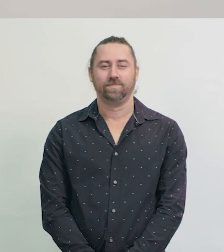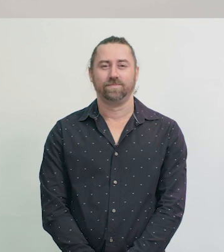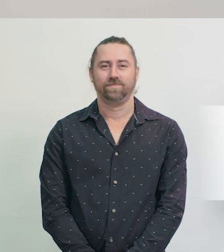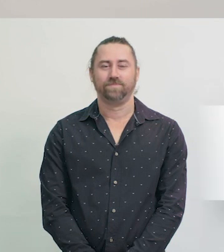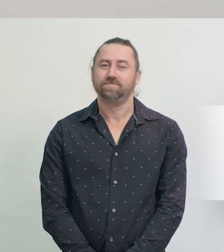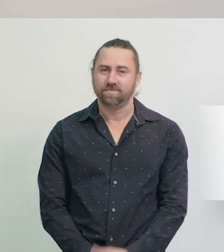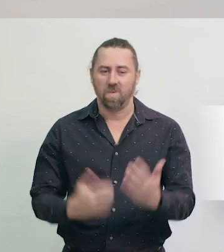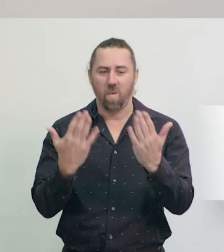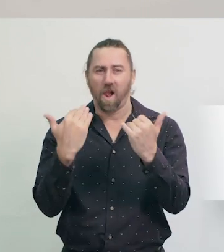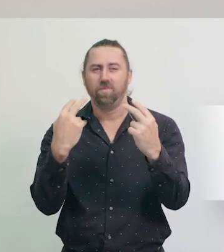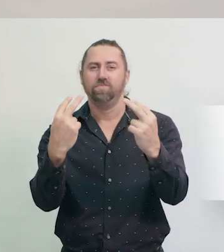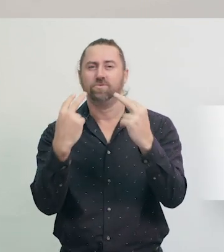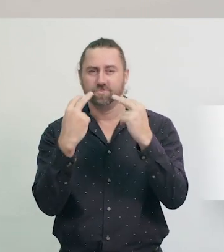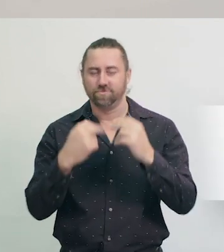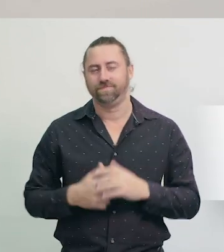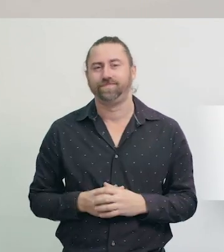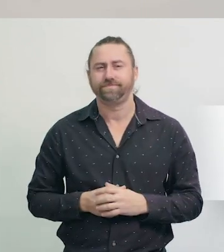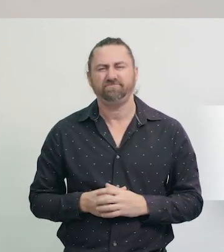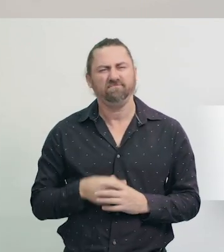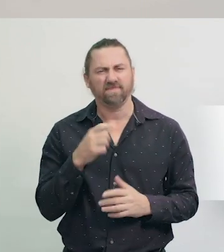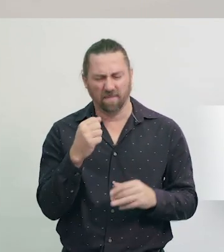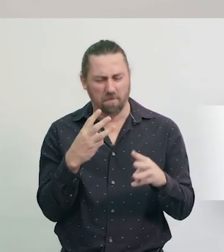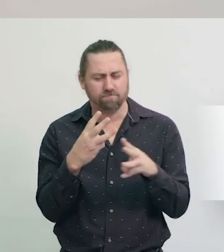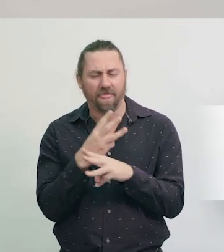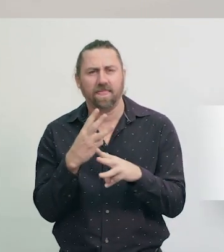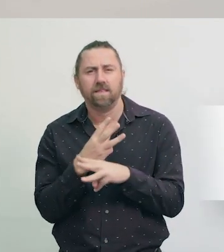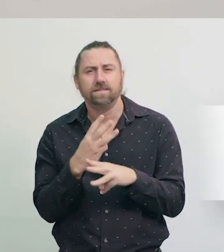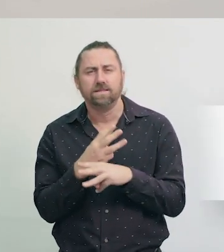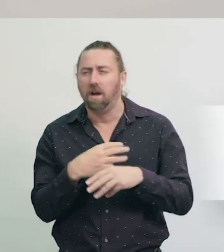Welcome, everyone. We can look for mathematics everywhere we go,